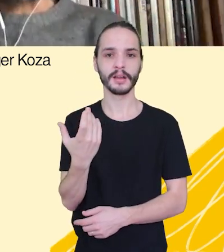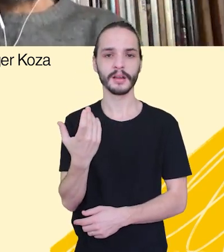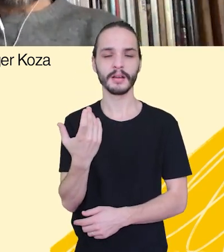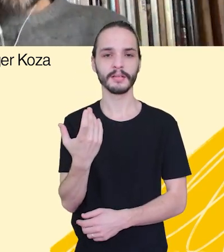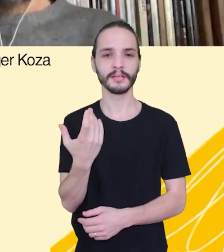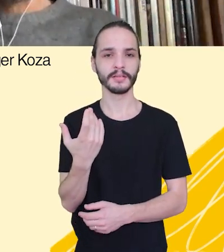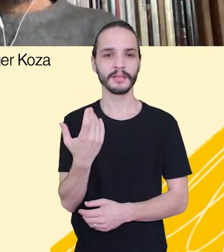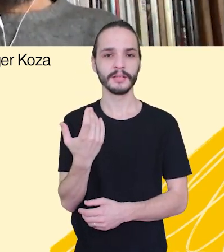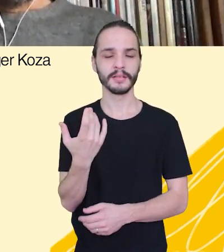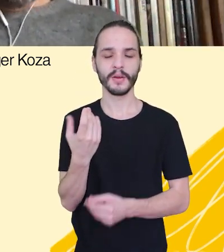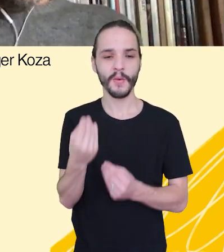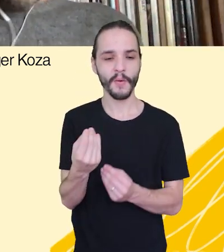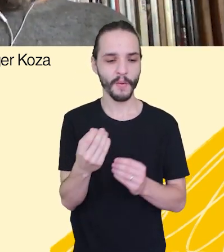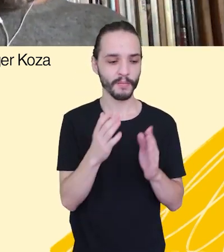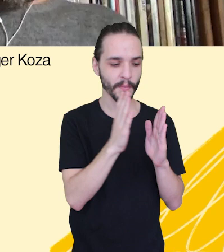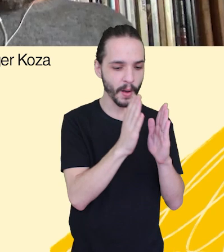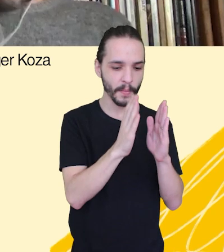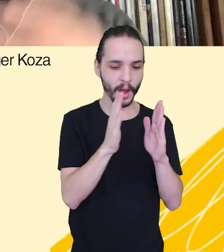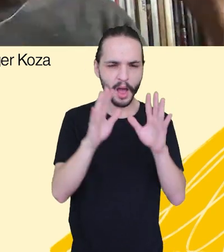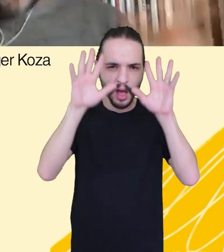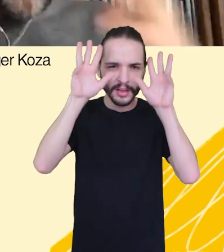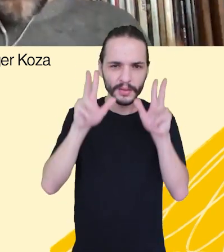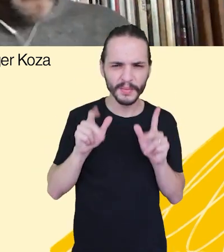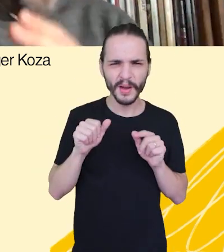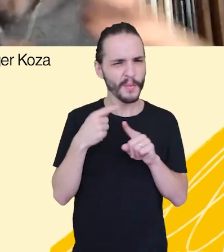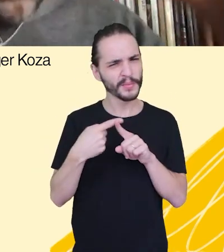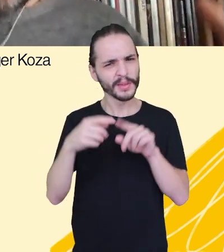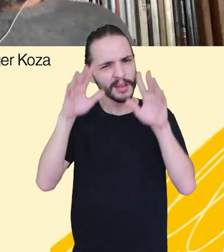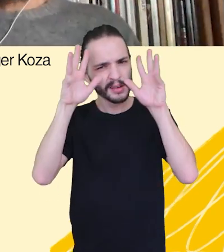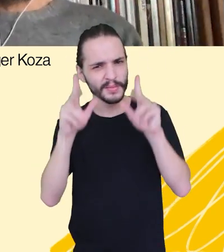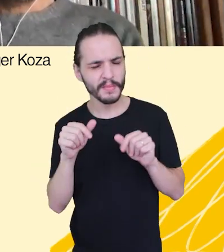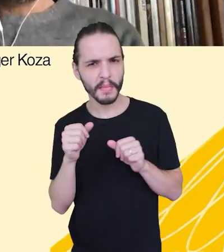Which is so mysterious, the whole sequence?